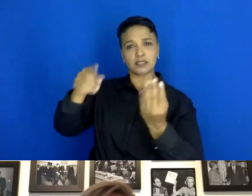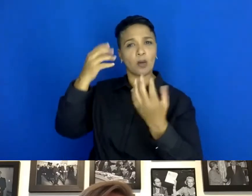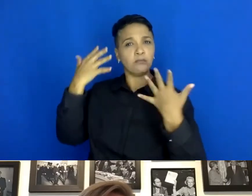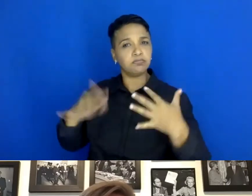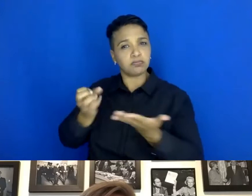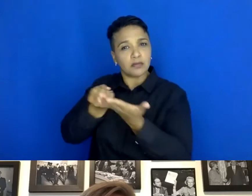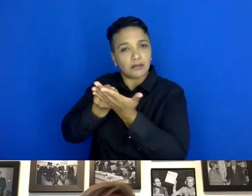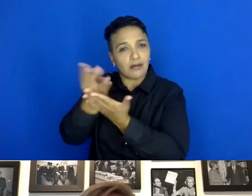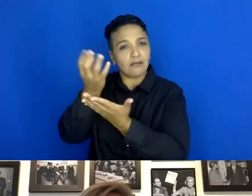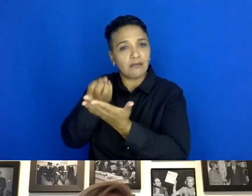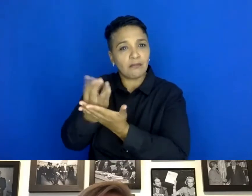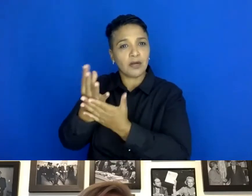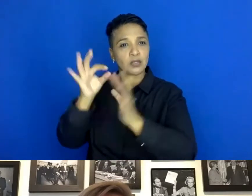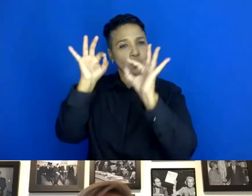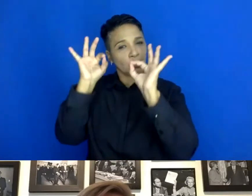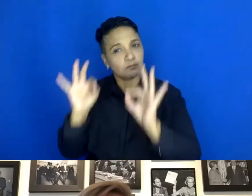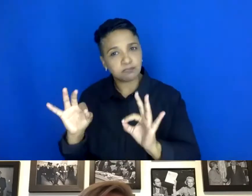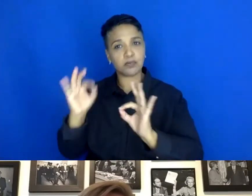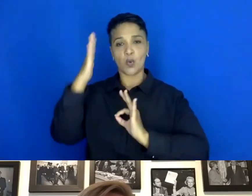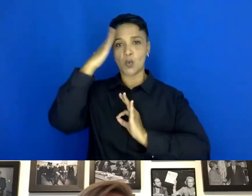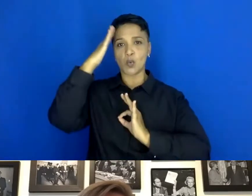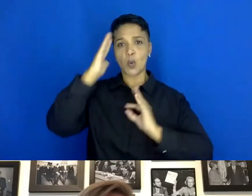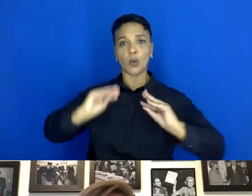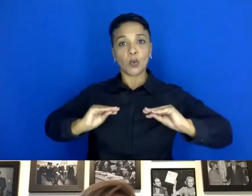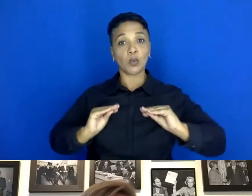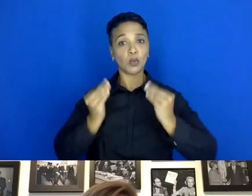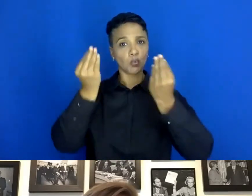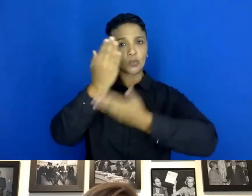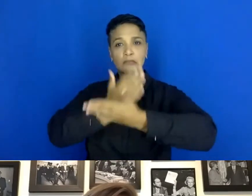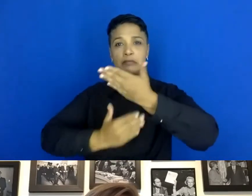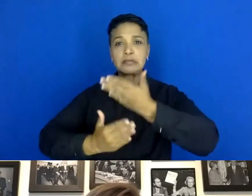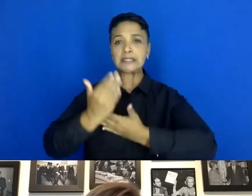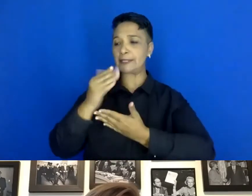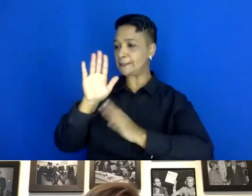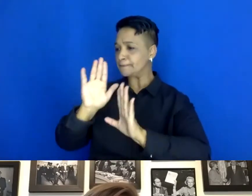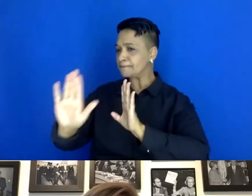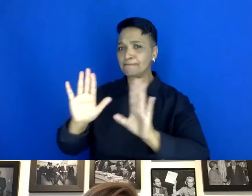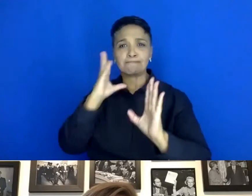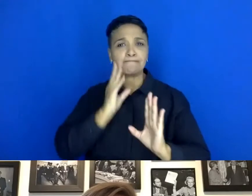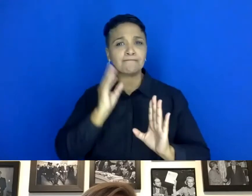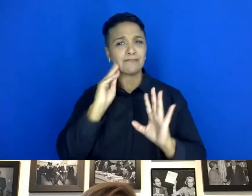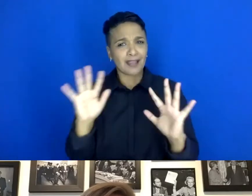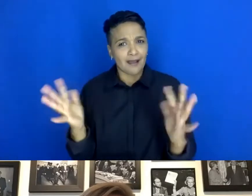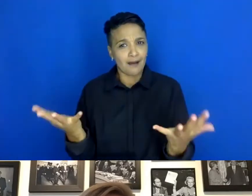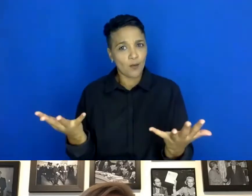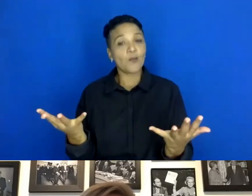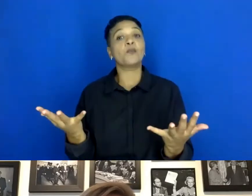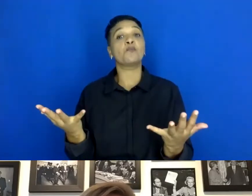experiences of young persons with disabilities globally it provided concrete recommendation